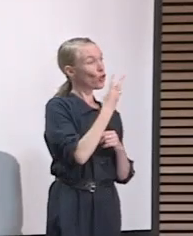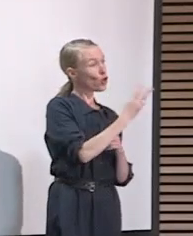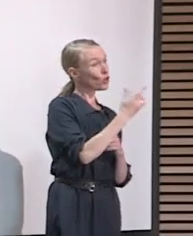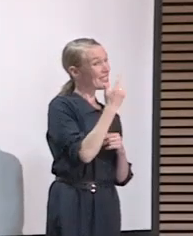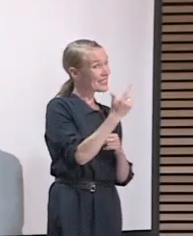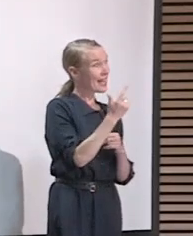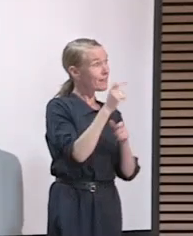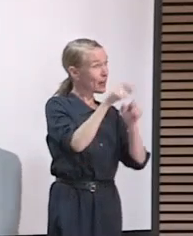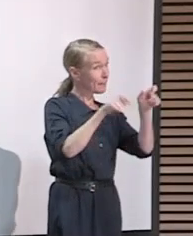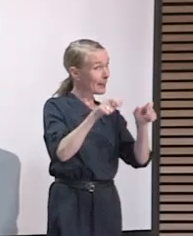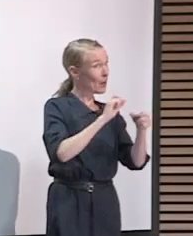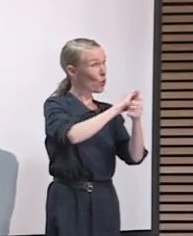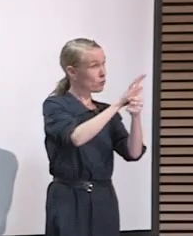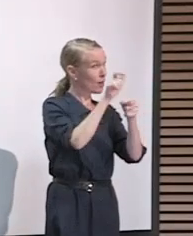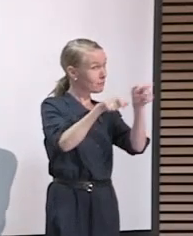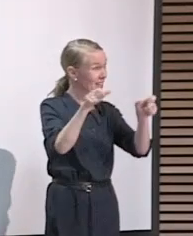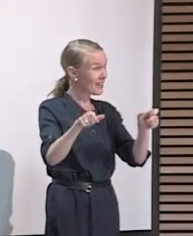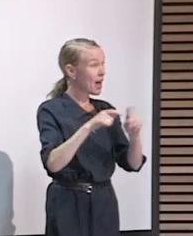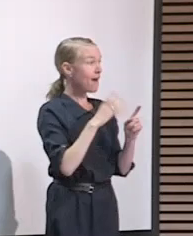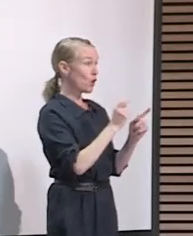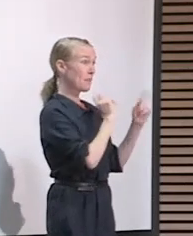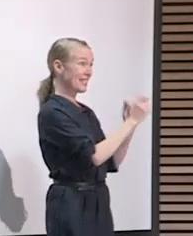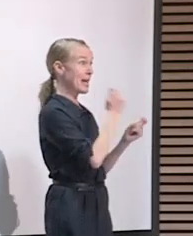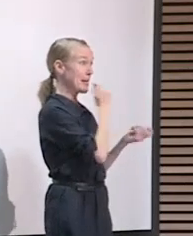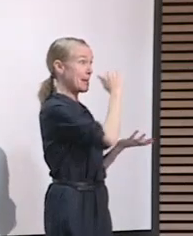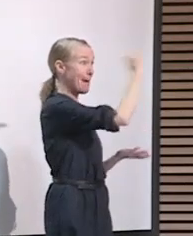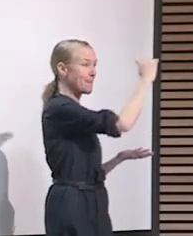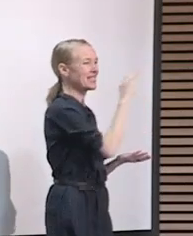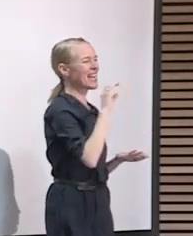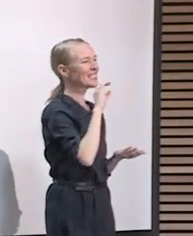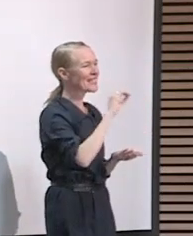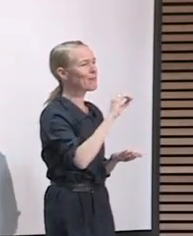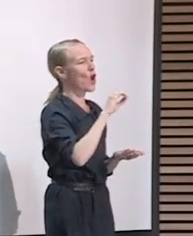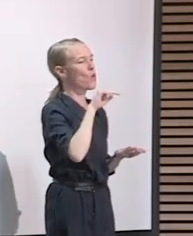a very good picture about this